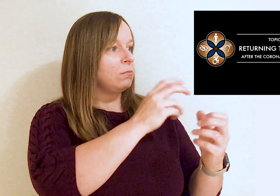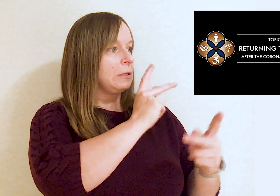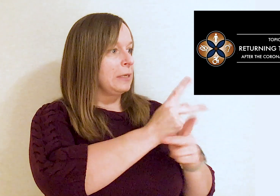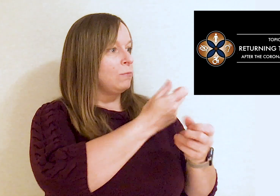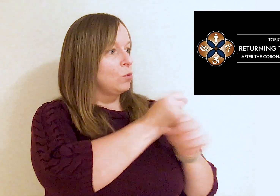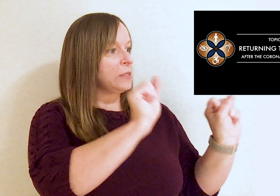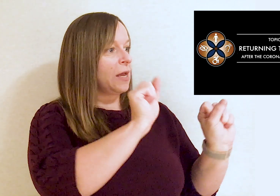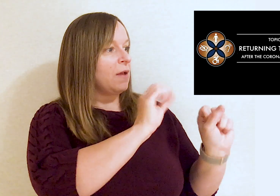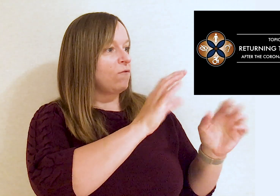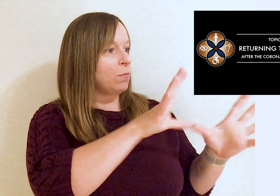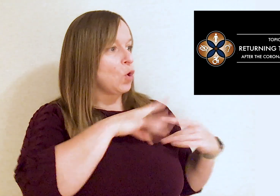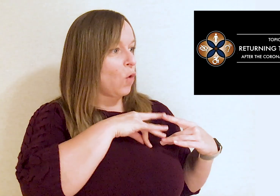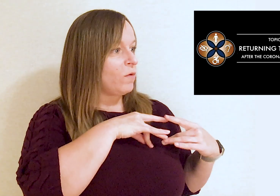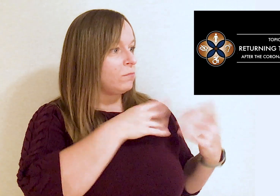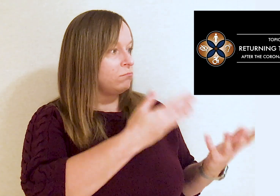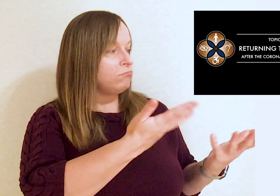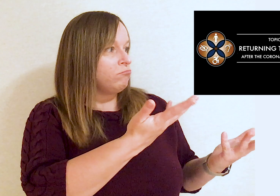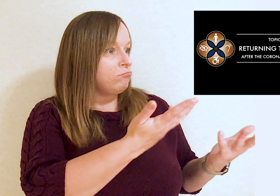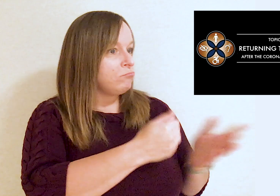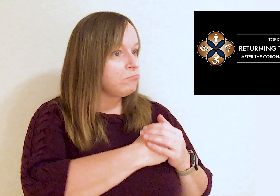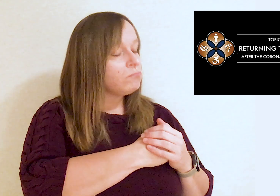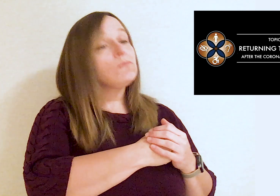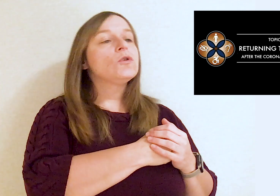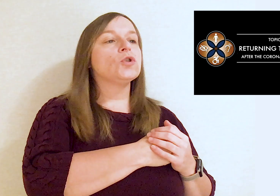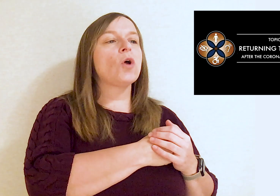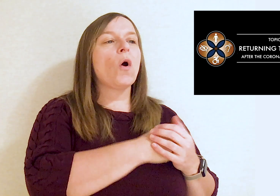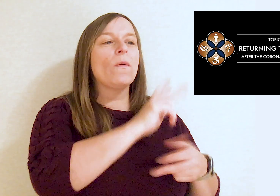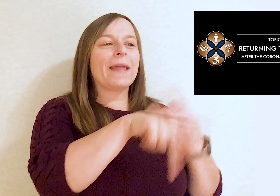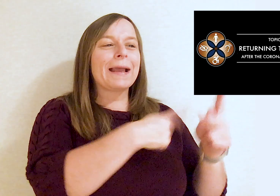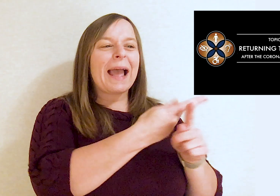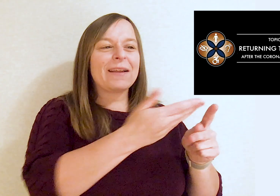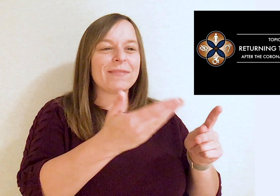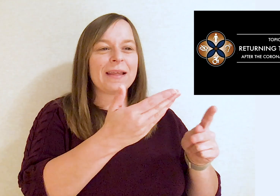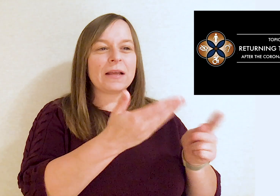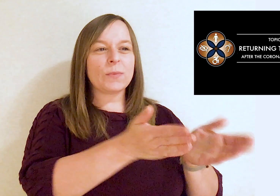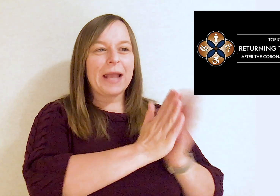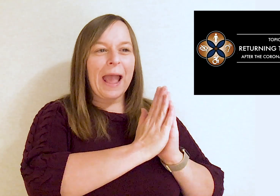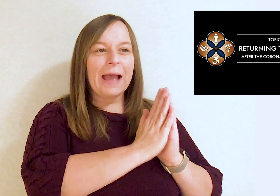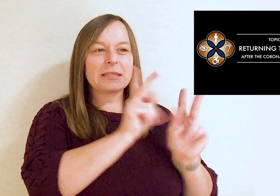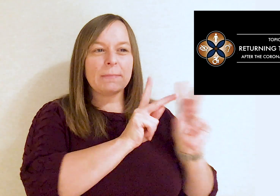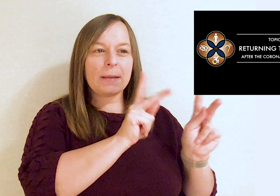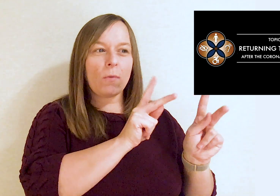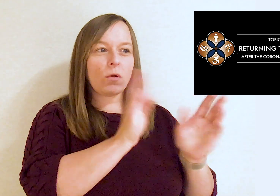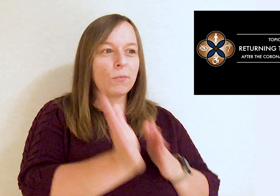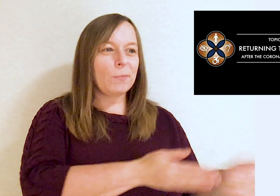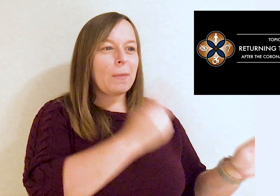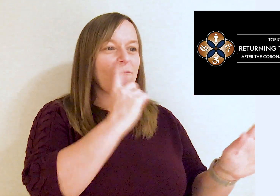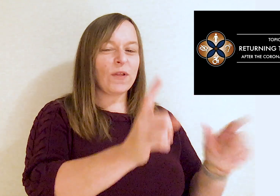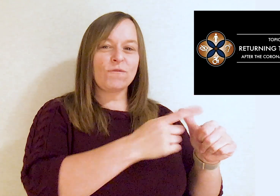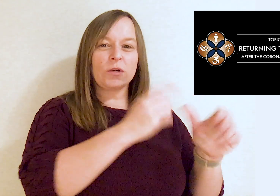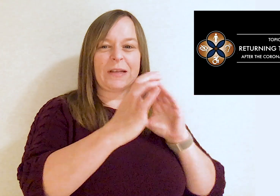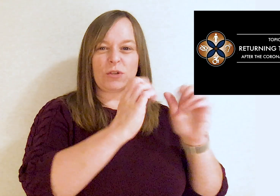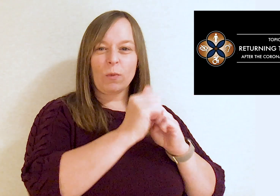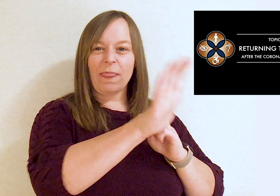safe from COVID-19 that don't apply to everybody else. And the kinds of things that we ask folks to look at in preparation for that first conversation